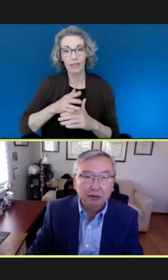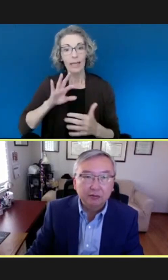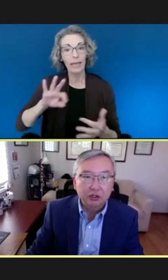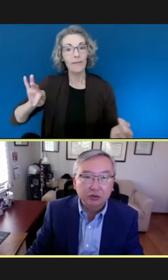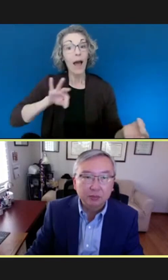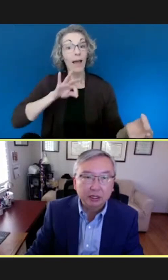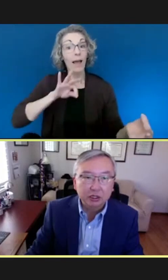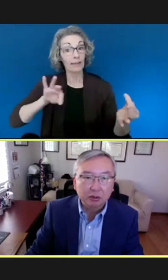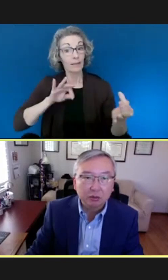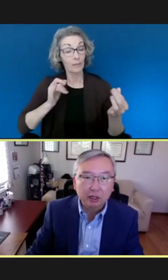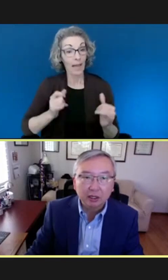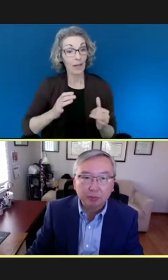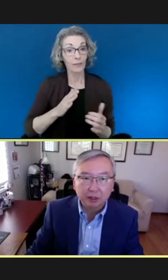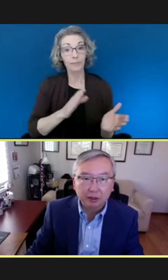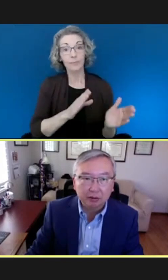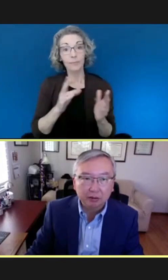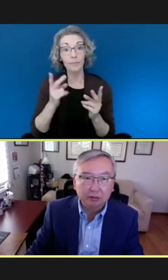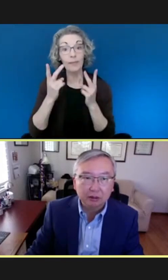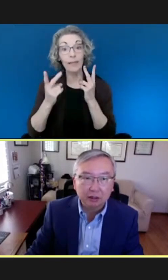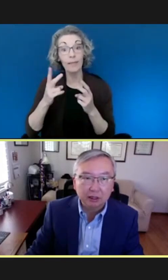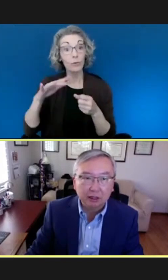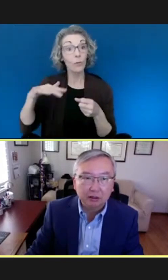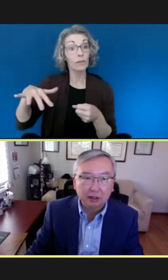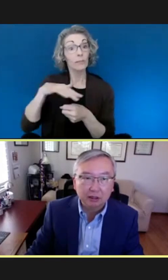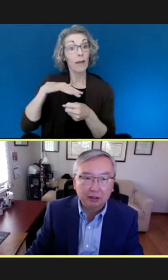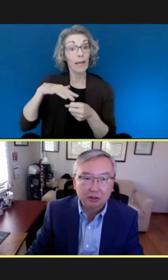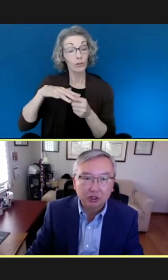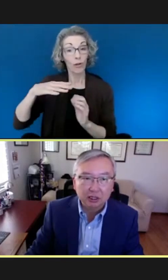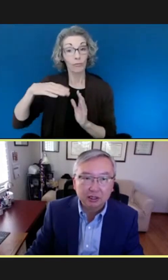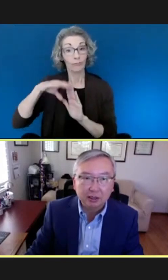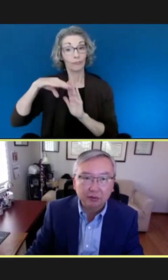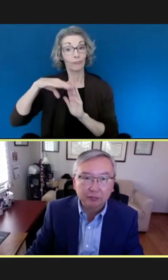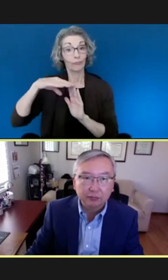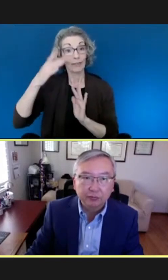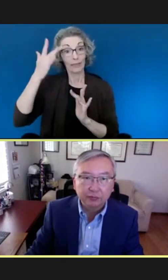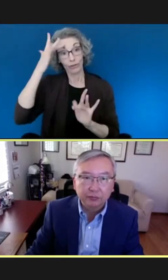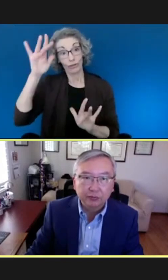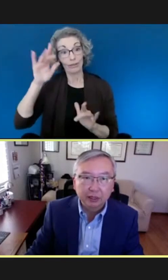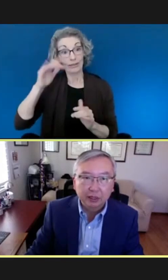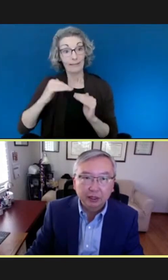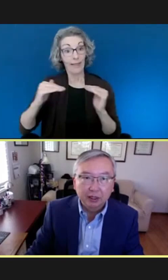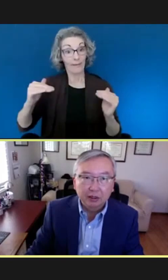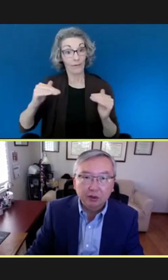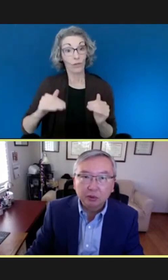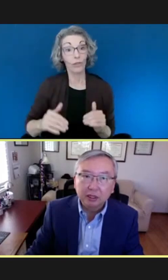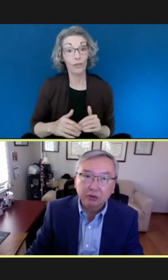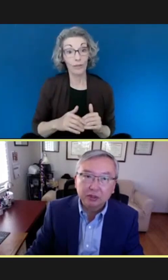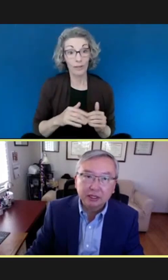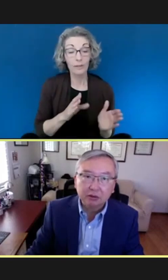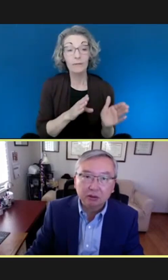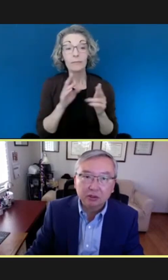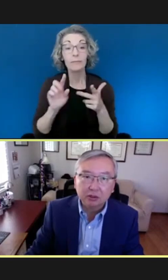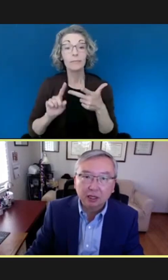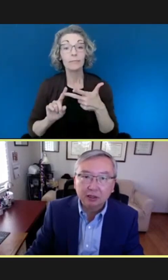Visual-spatial way up here in at the genius level, verbal-linguistic not so high.